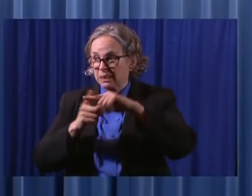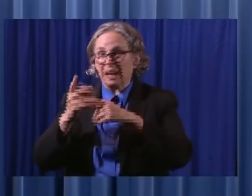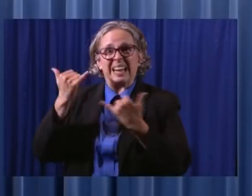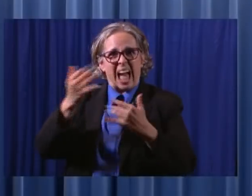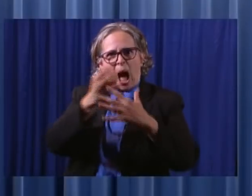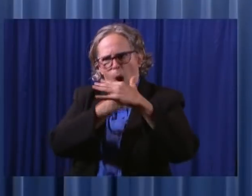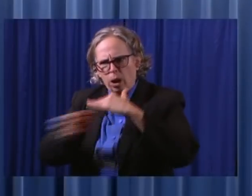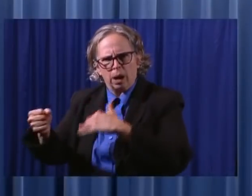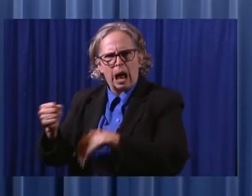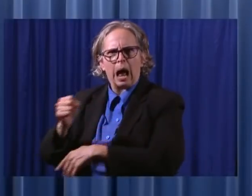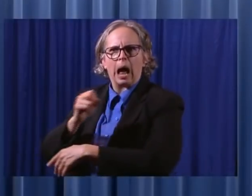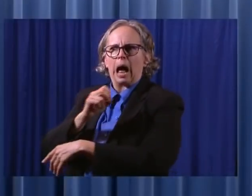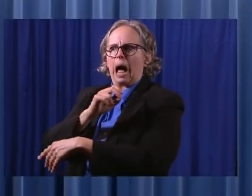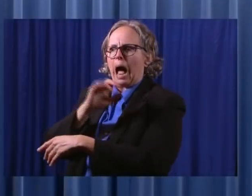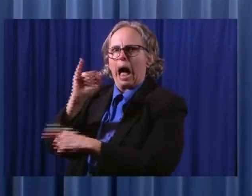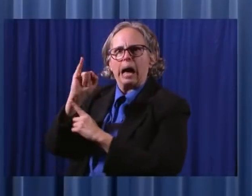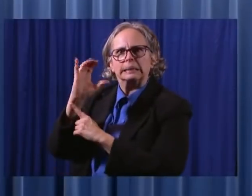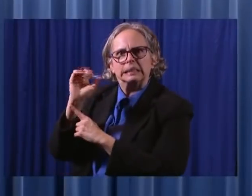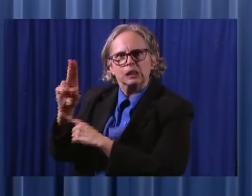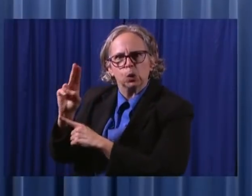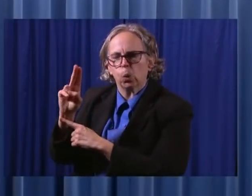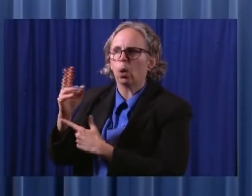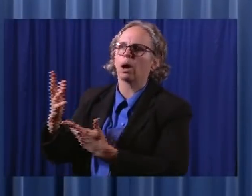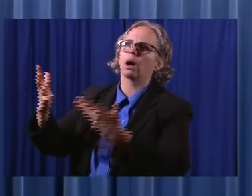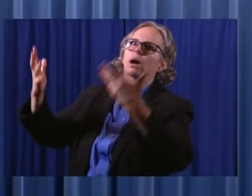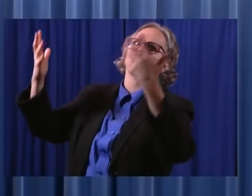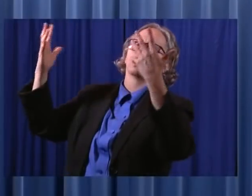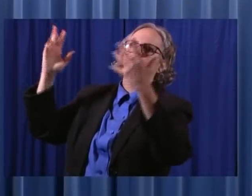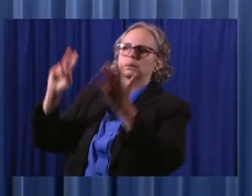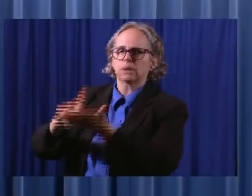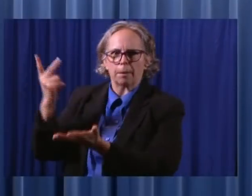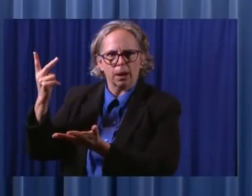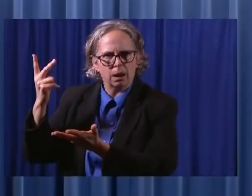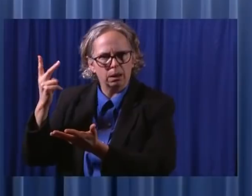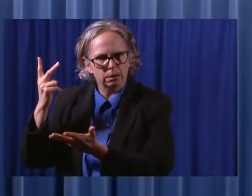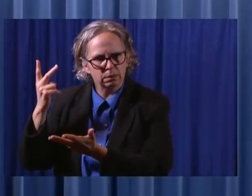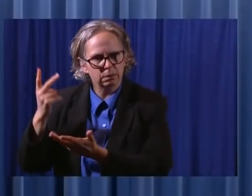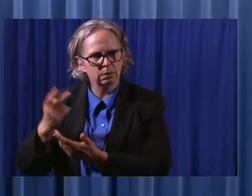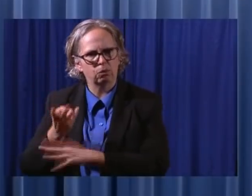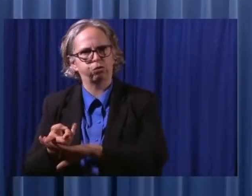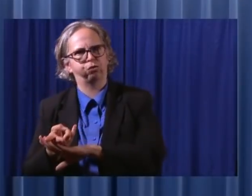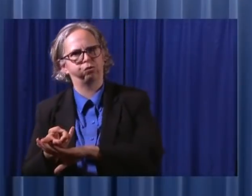NEARLY DOUBLED AND THE NUMBER OF COVID-19 POSITIVE CASES IN THE SOUTHWEST REGION HOSPITAL